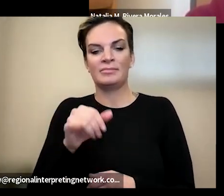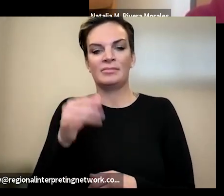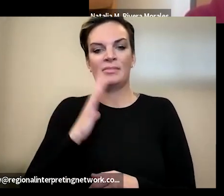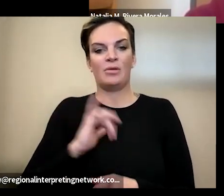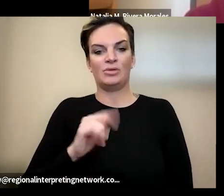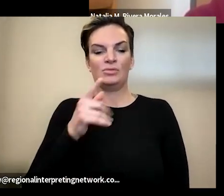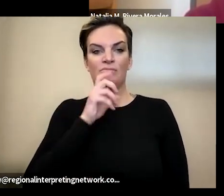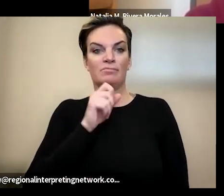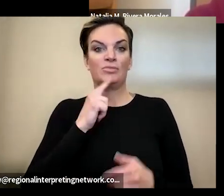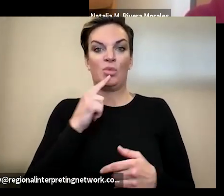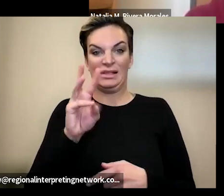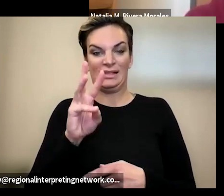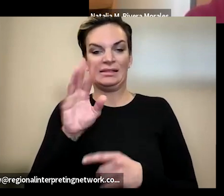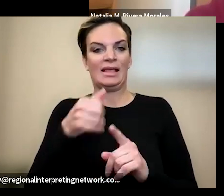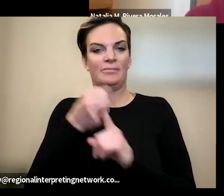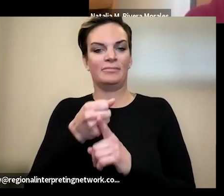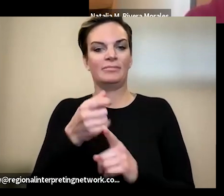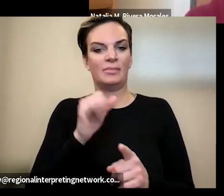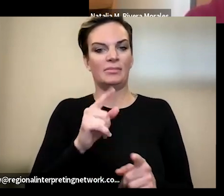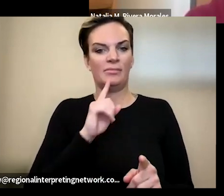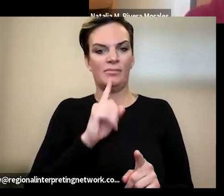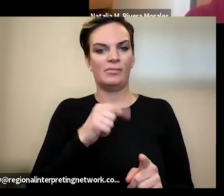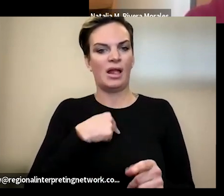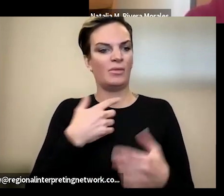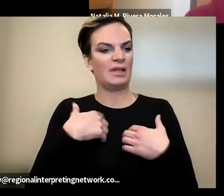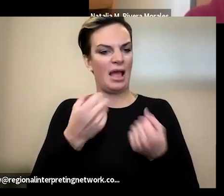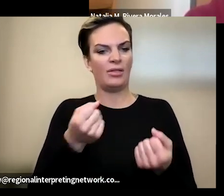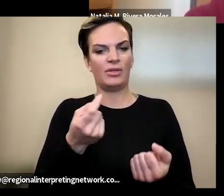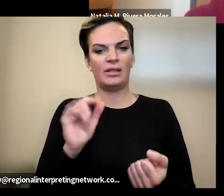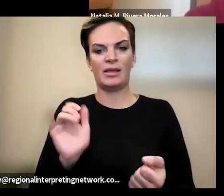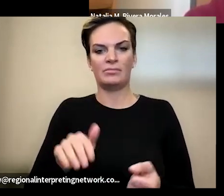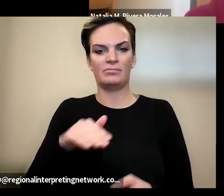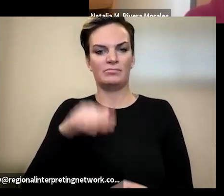really healthy kid, like to a point where it was a concerningly healthy kid. Like,